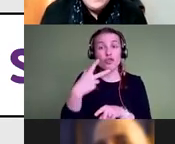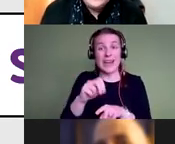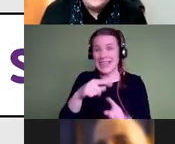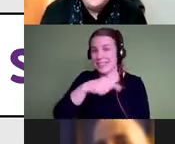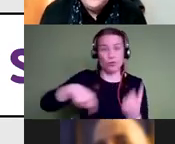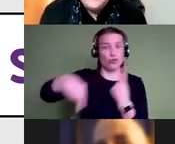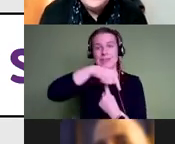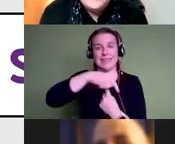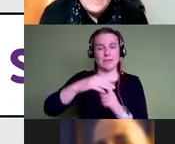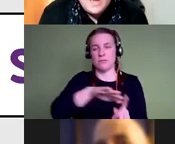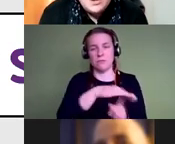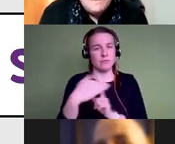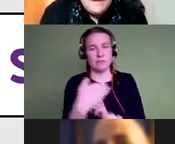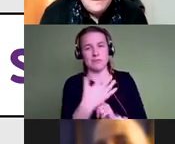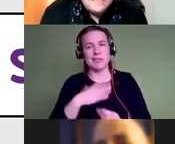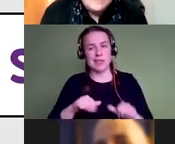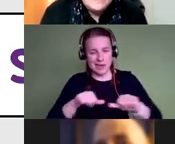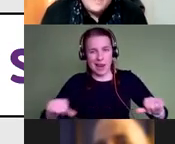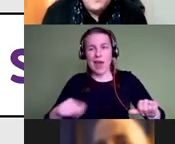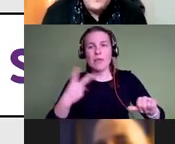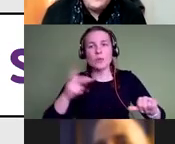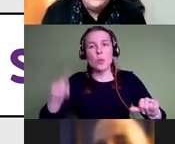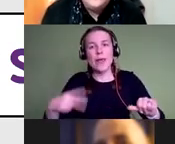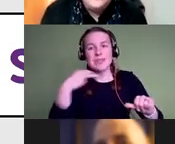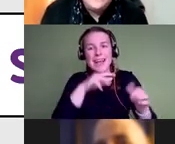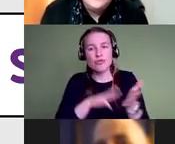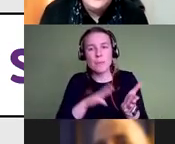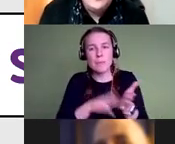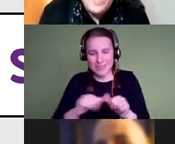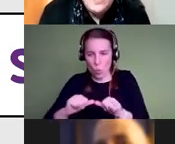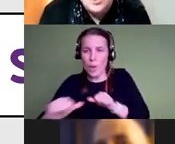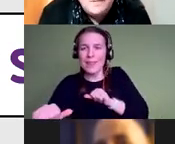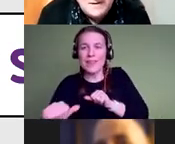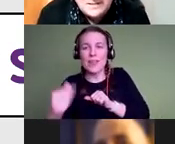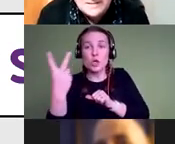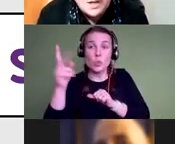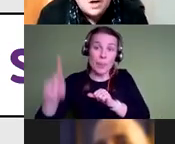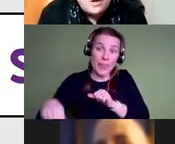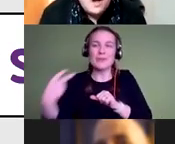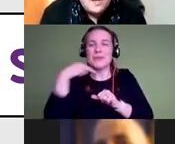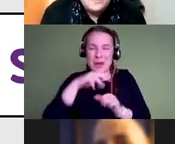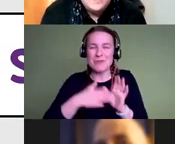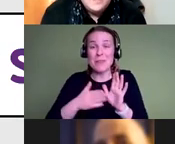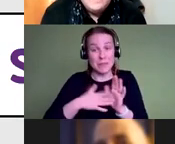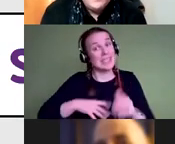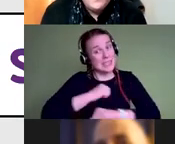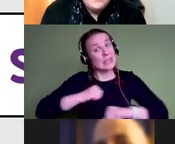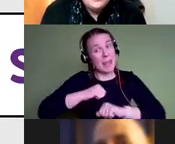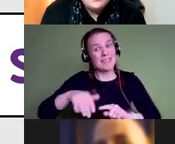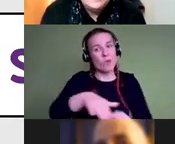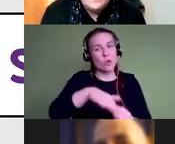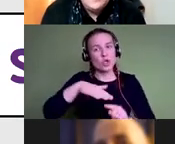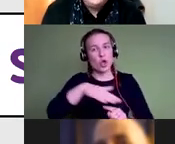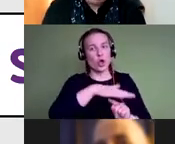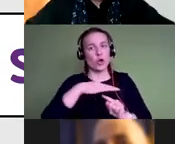contract only